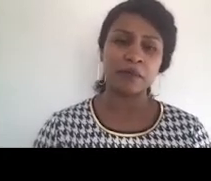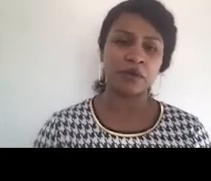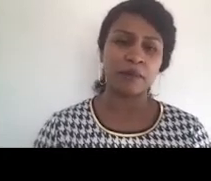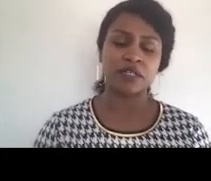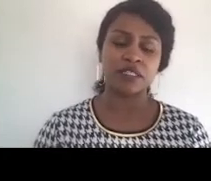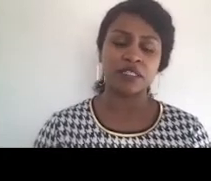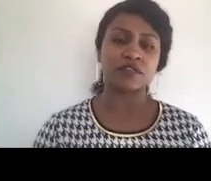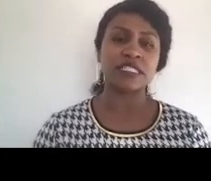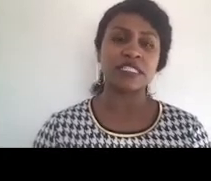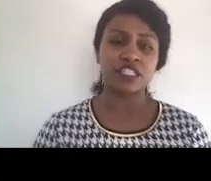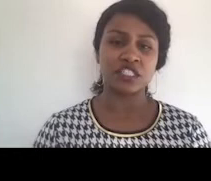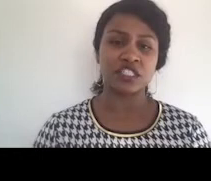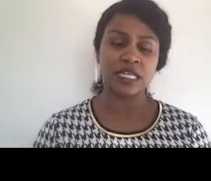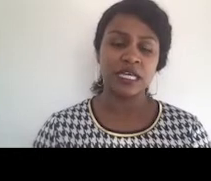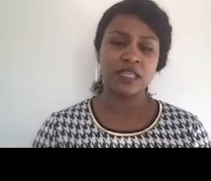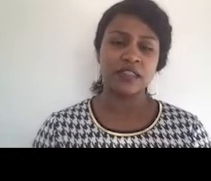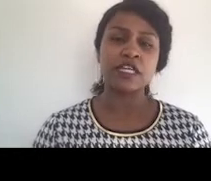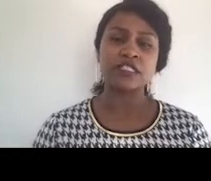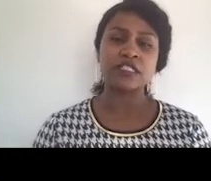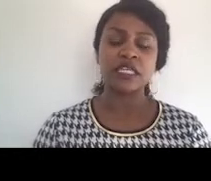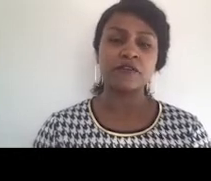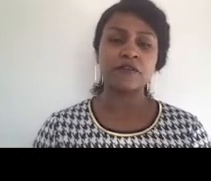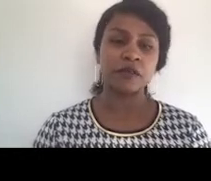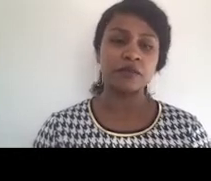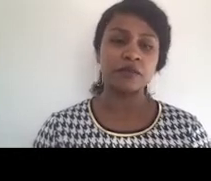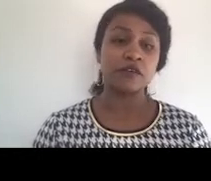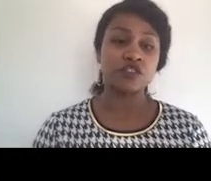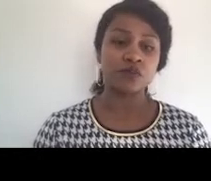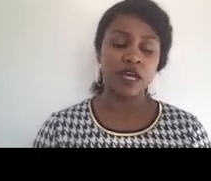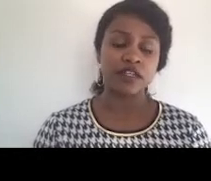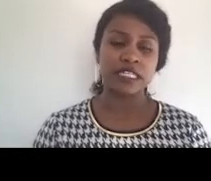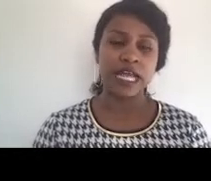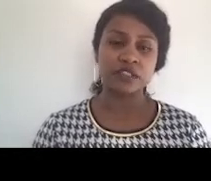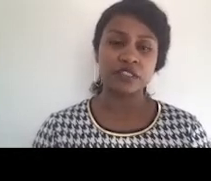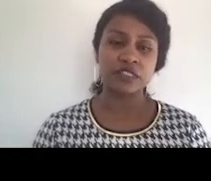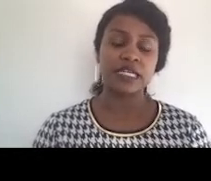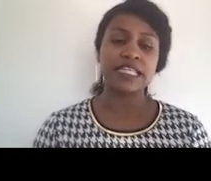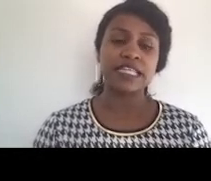Program consists of six sections that focus on theatre, film for script writers and actors,